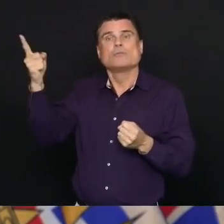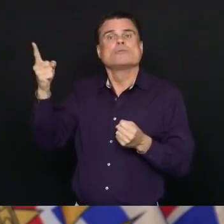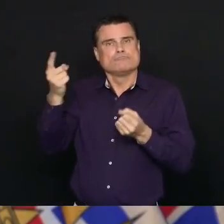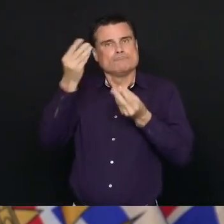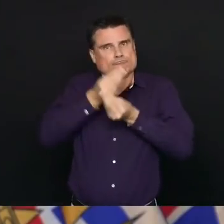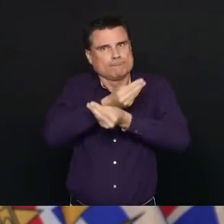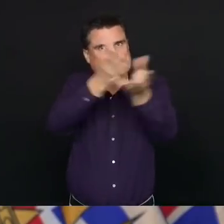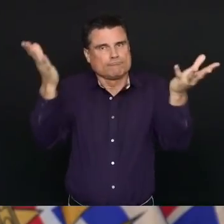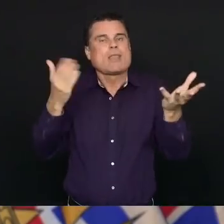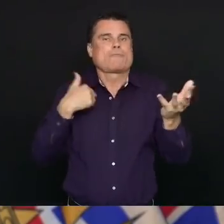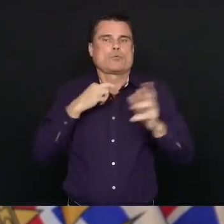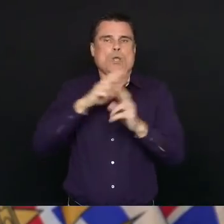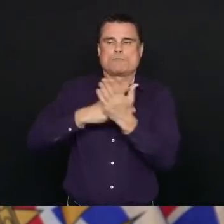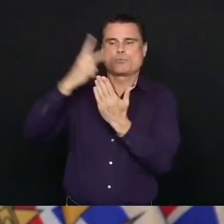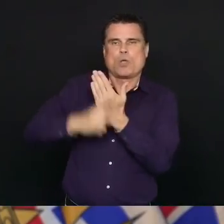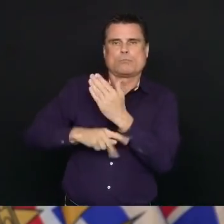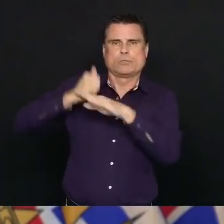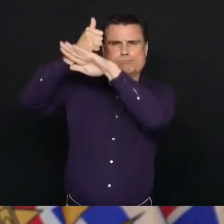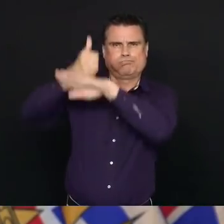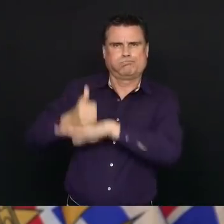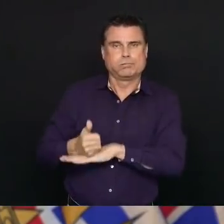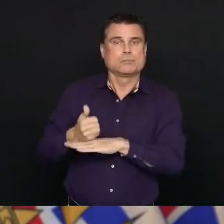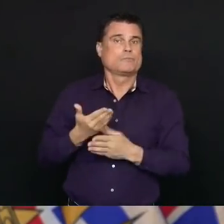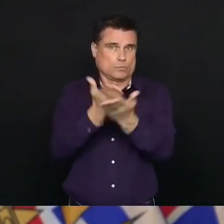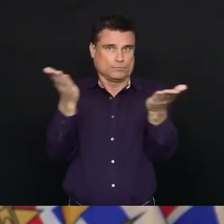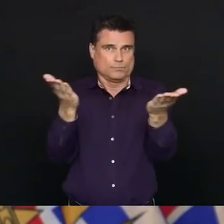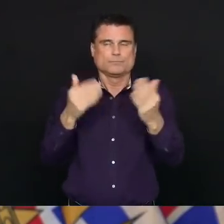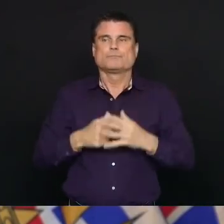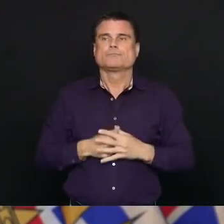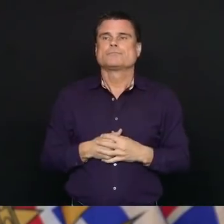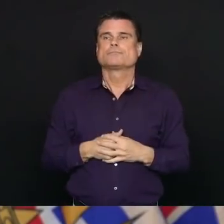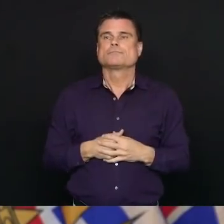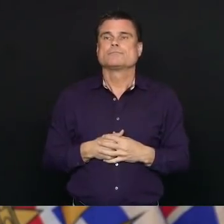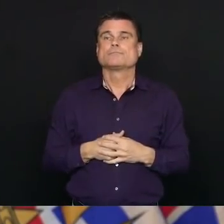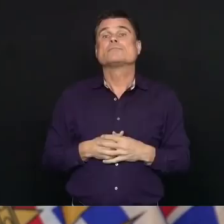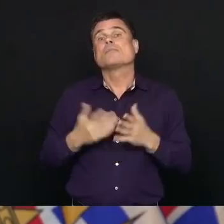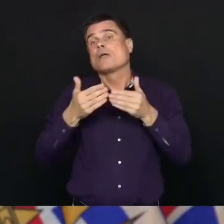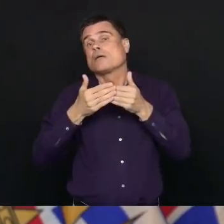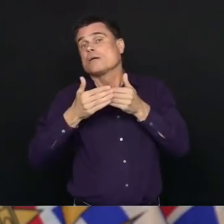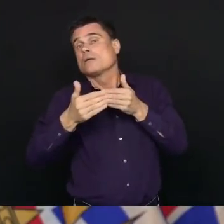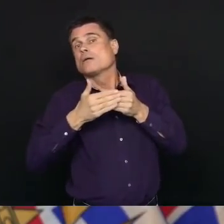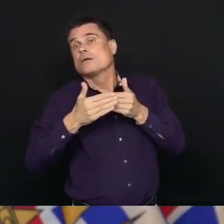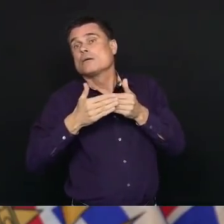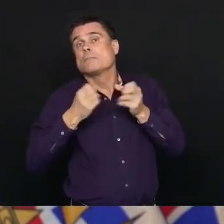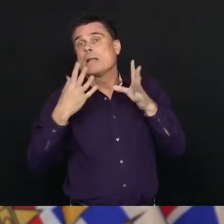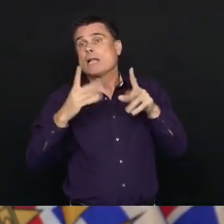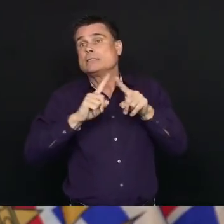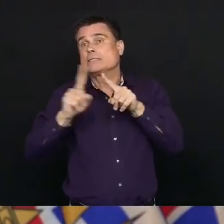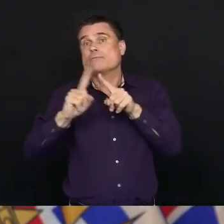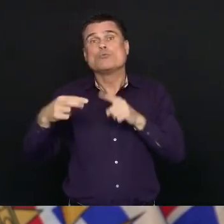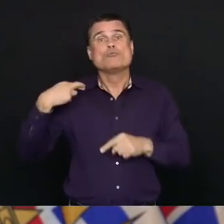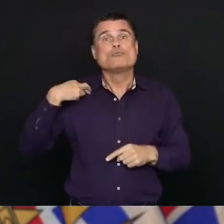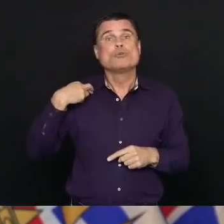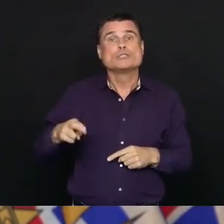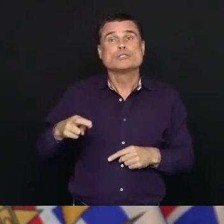morning by Minister Dorsey. This is a long weekend for many. A weekend as well with this many religious and faith-based things going on.